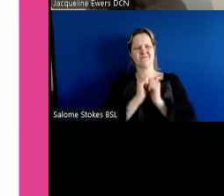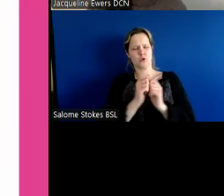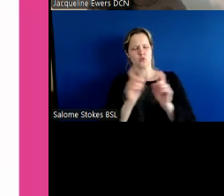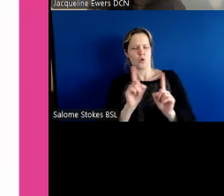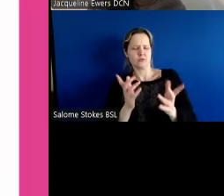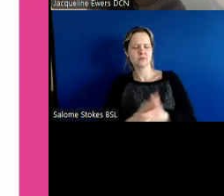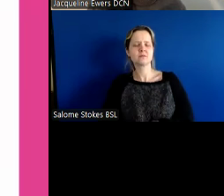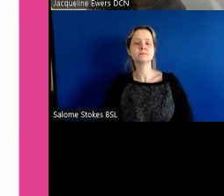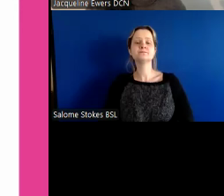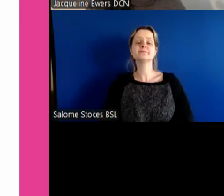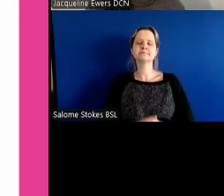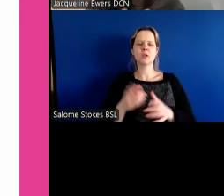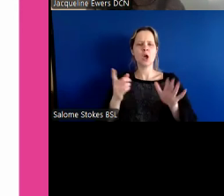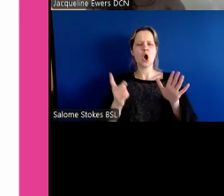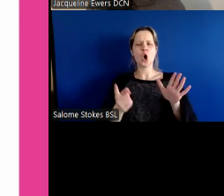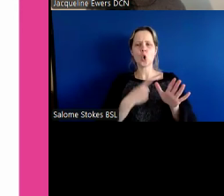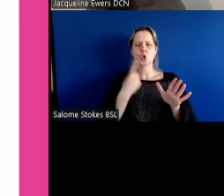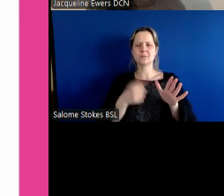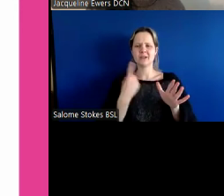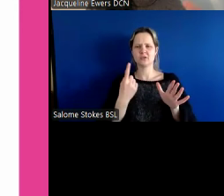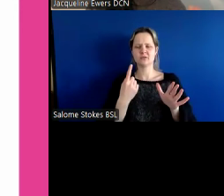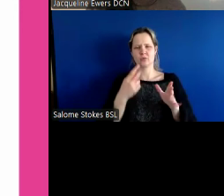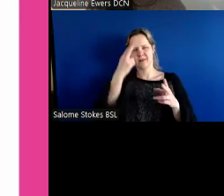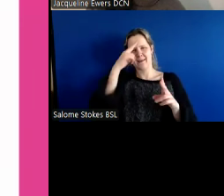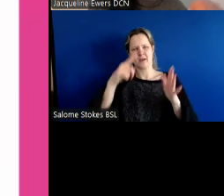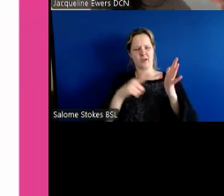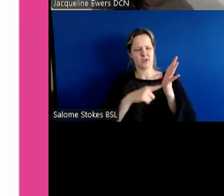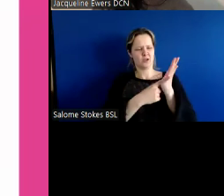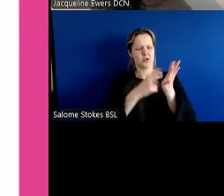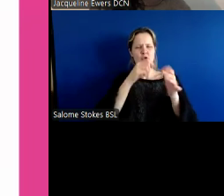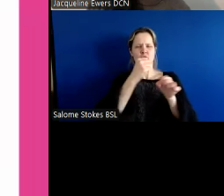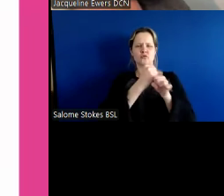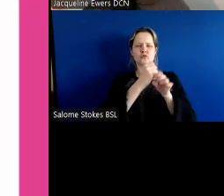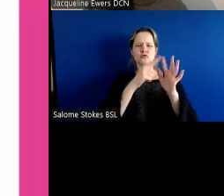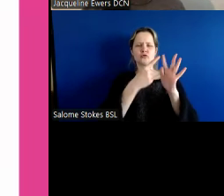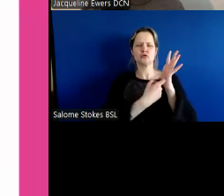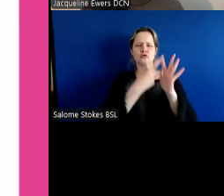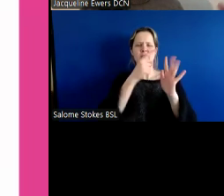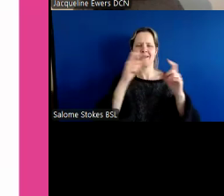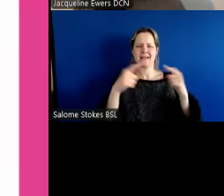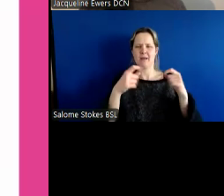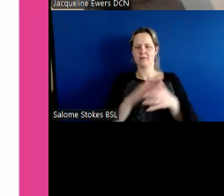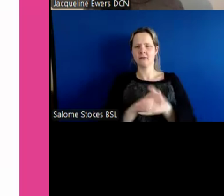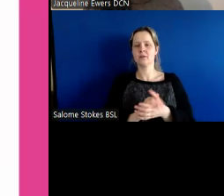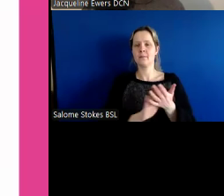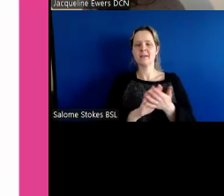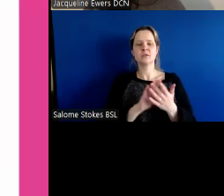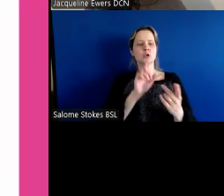Automations or triggered emails. These are ones that you get, for example, when you sign up, you get an email to say, "Oh, thanks very much for signing up.